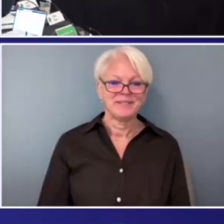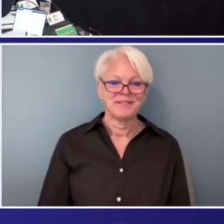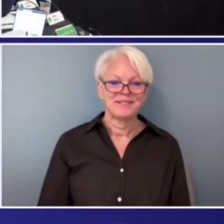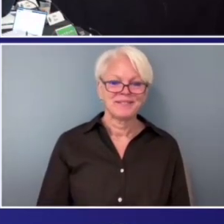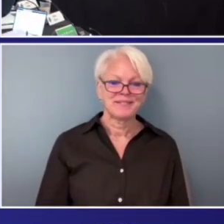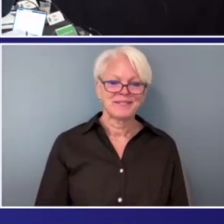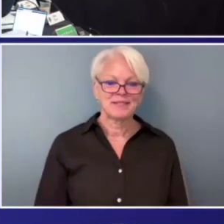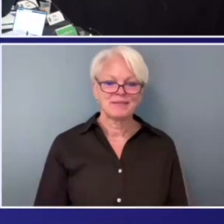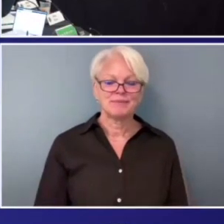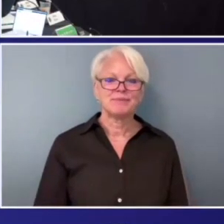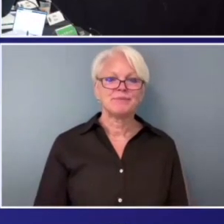Question from Alex Holt.